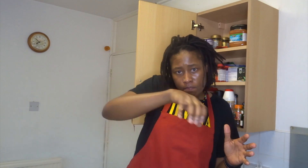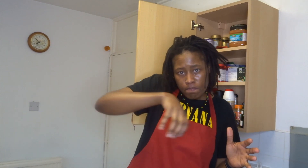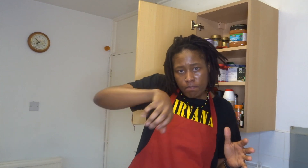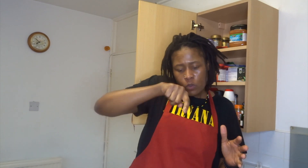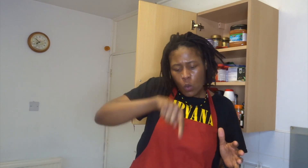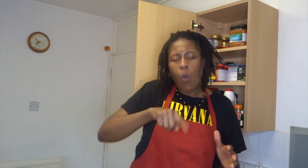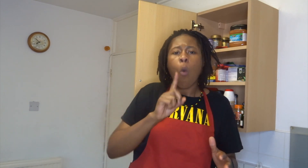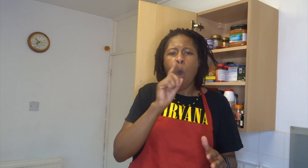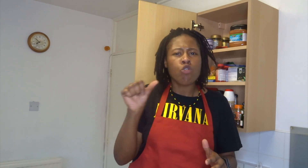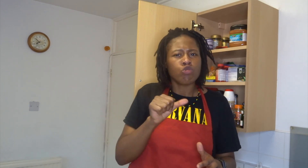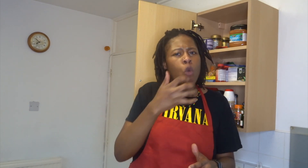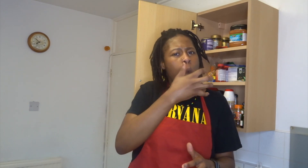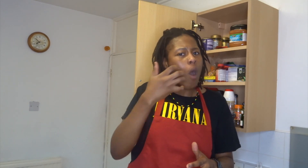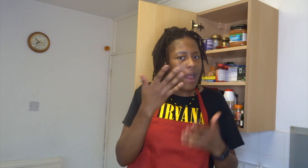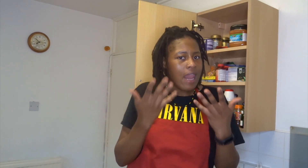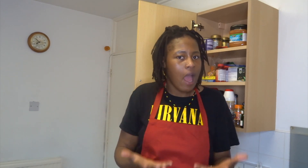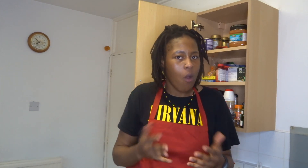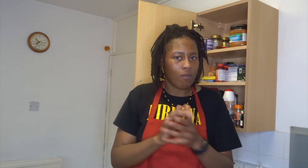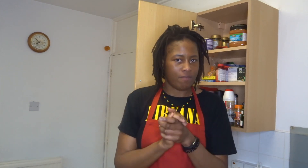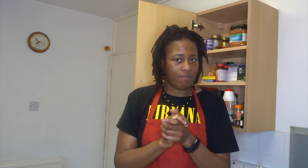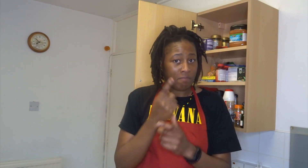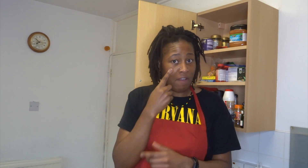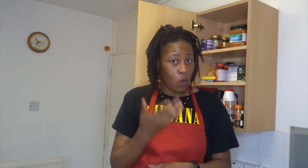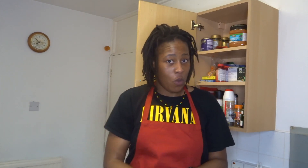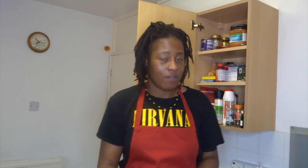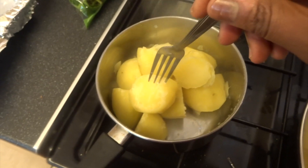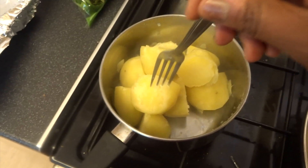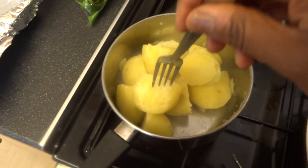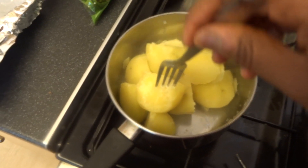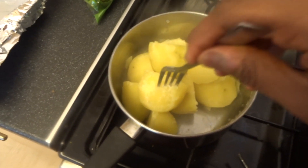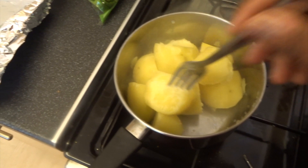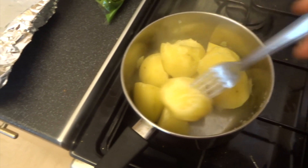I also pre-heated some oil into a baking tray.